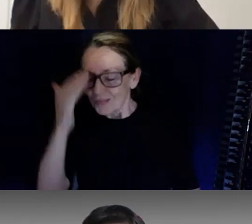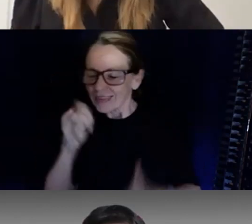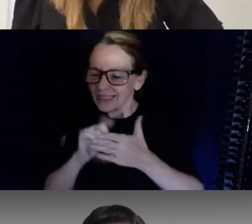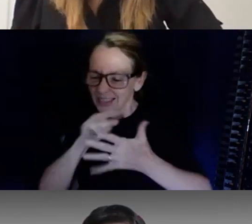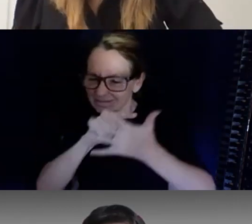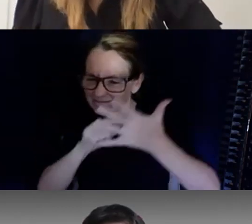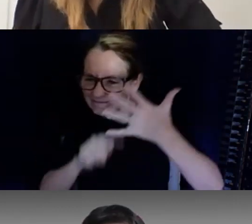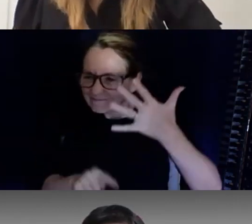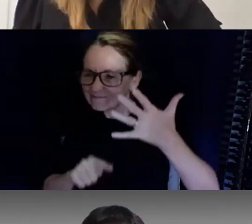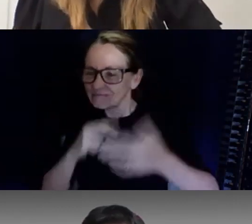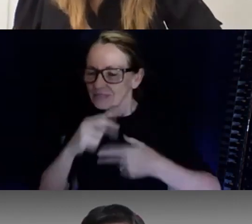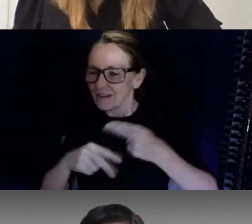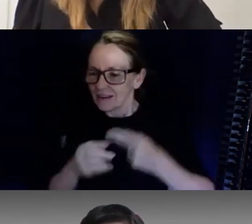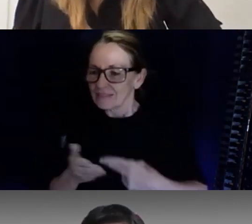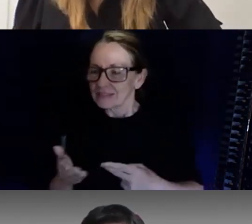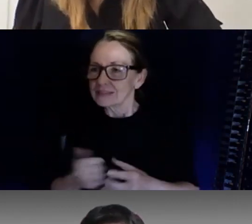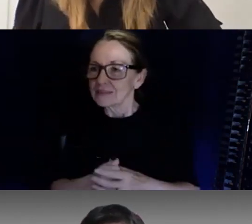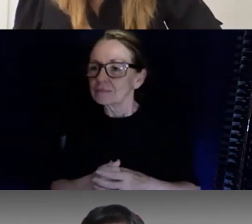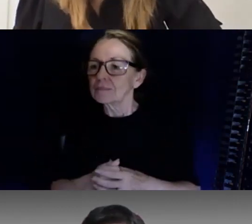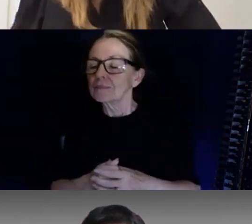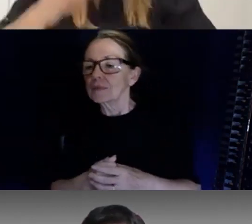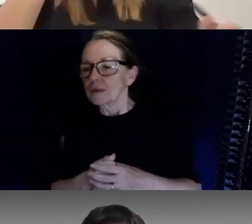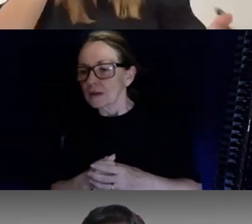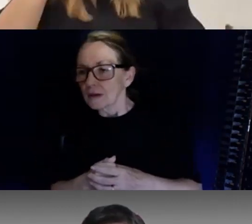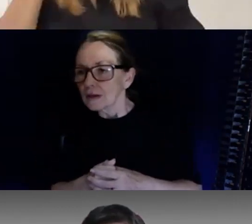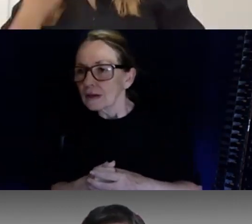DO THEY KNOW WHAT TO DO IN TERMS OF HOW TO GET AN INDIVIDUAL'S ATTENTION?